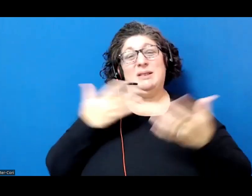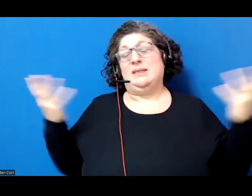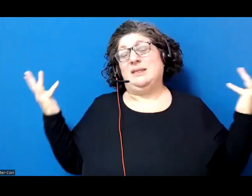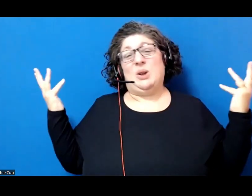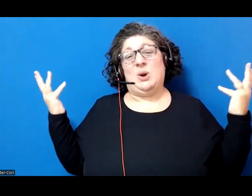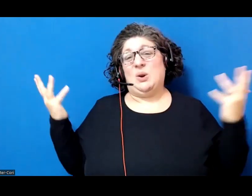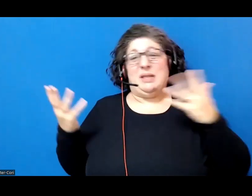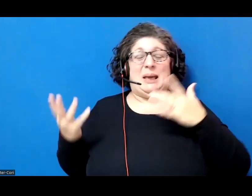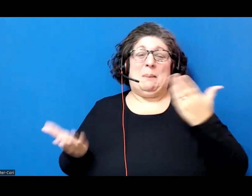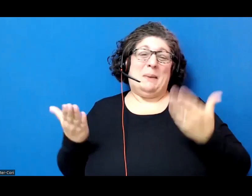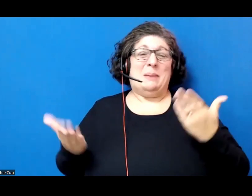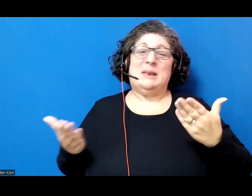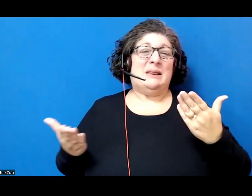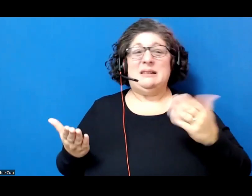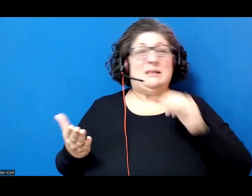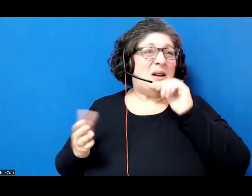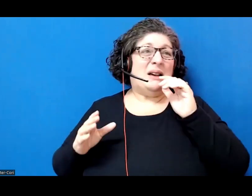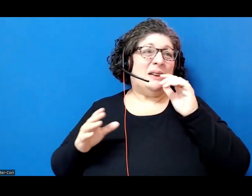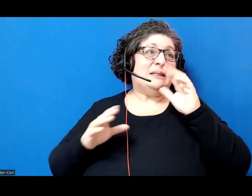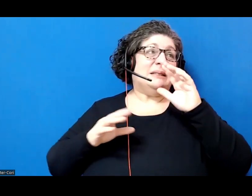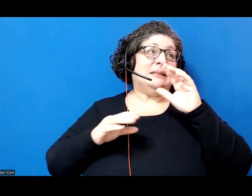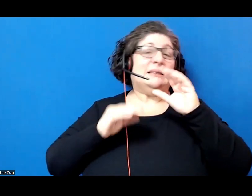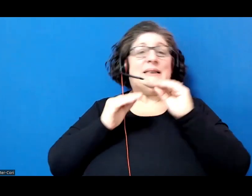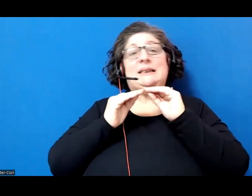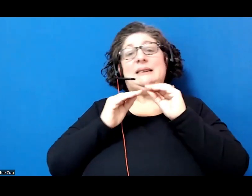and they may not give too much extra heft to it.